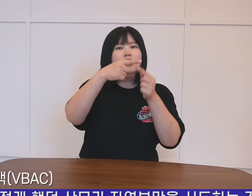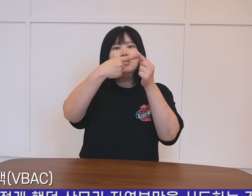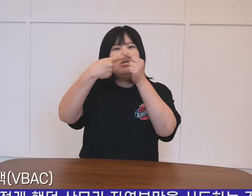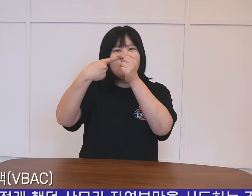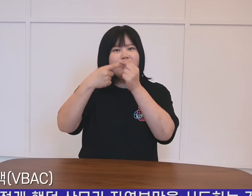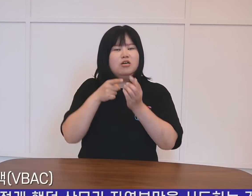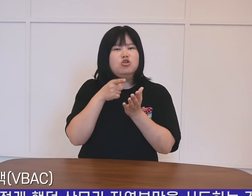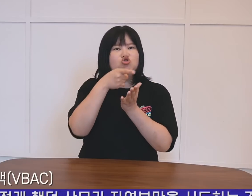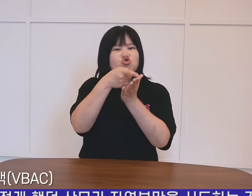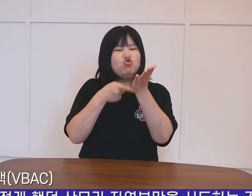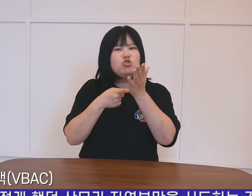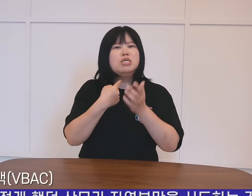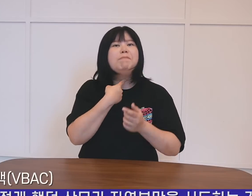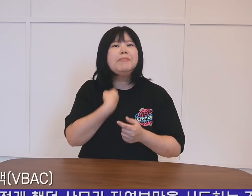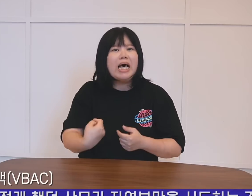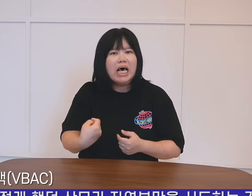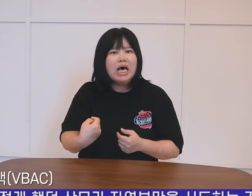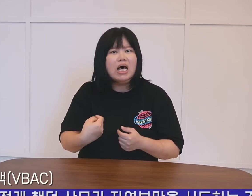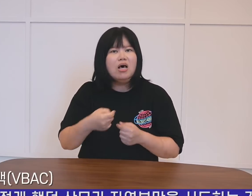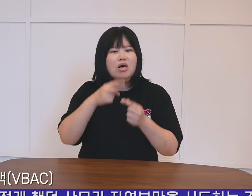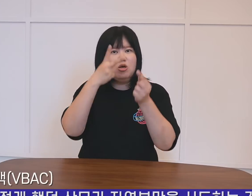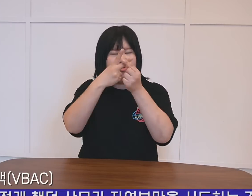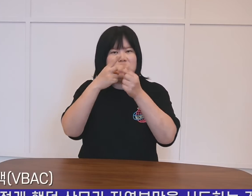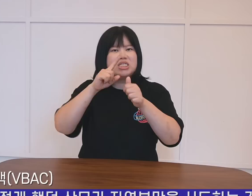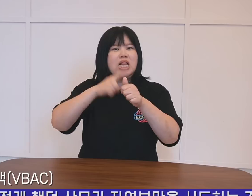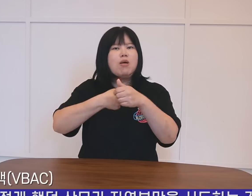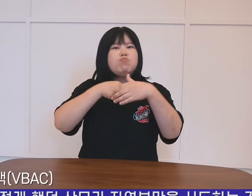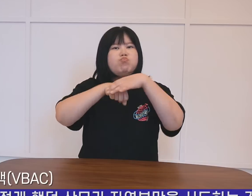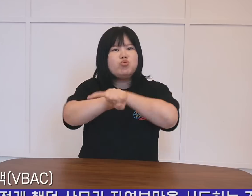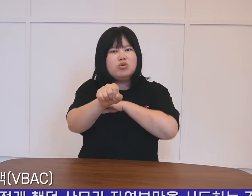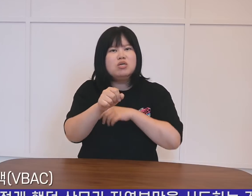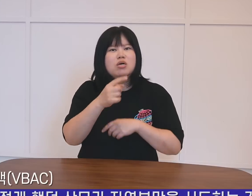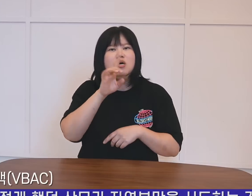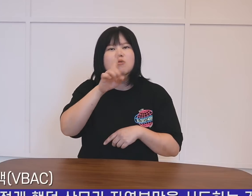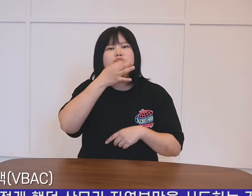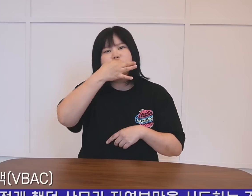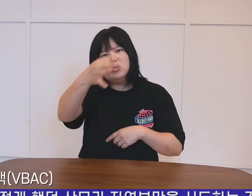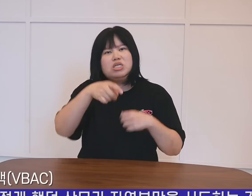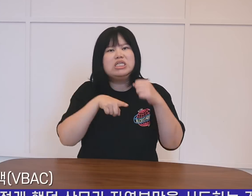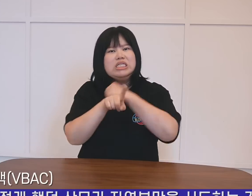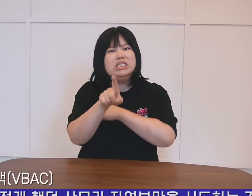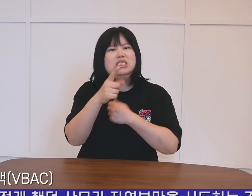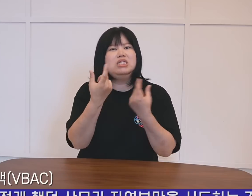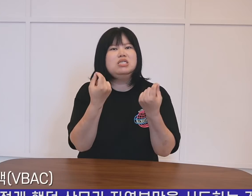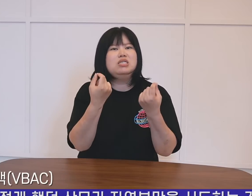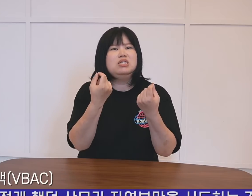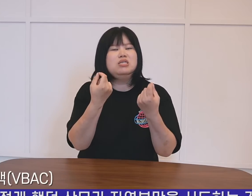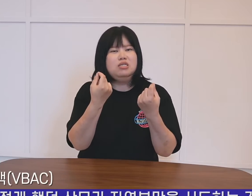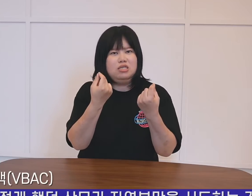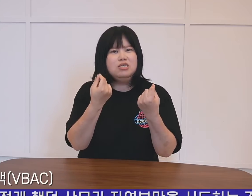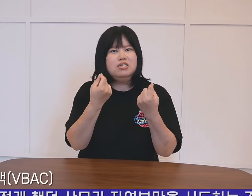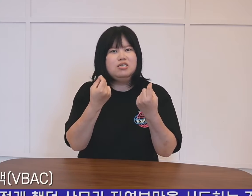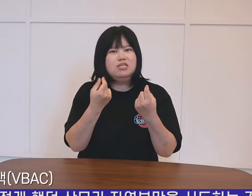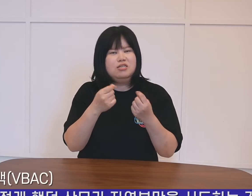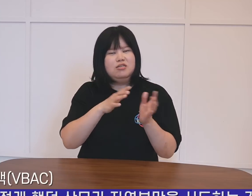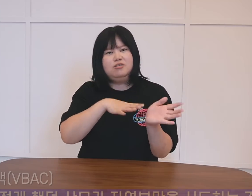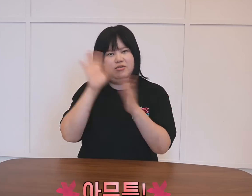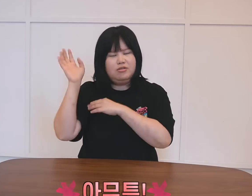A mother who has had a cesarean section tries to give birth naturally.